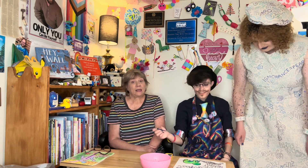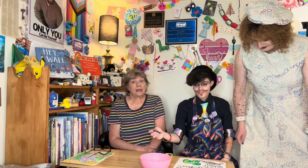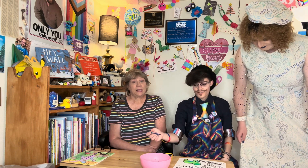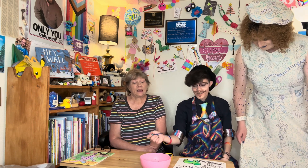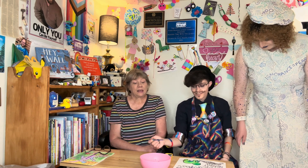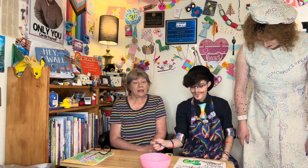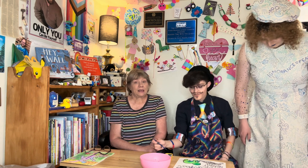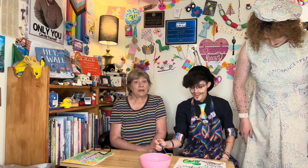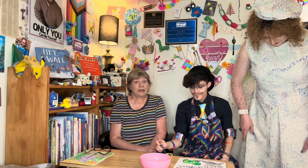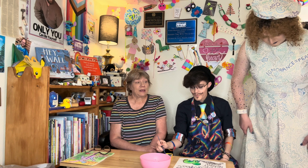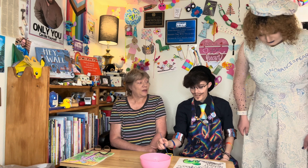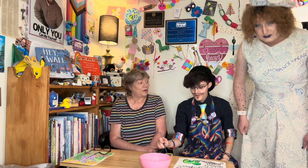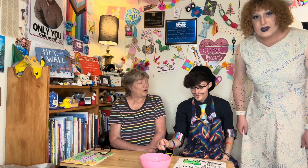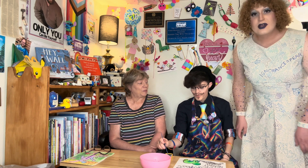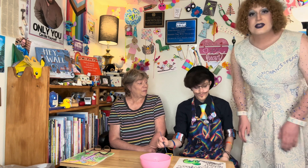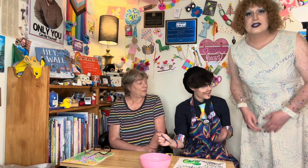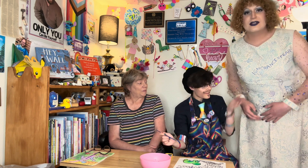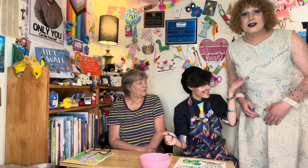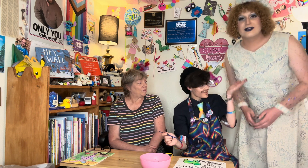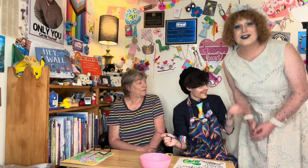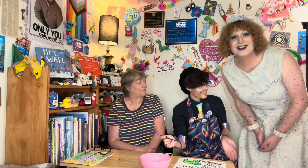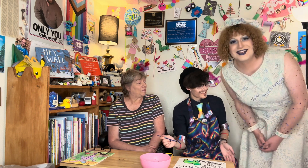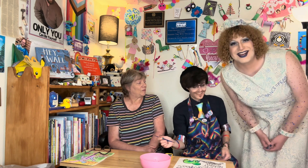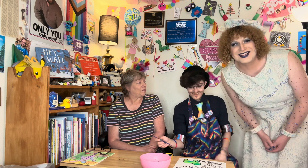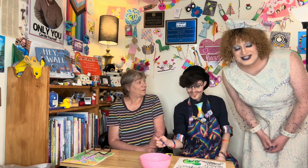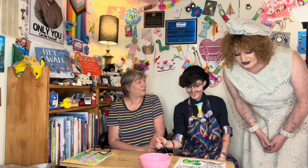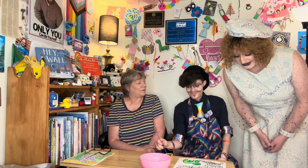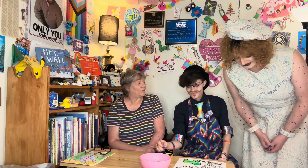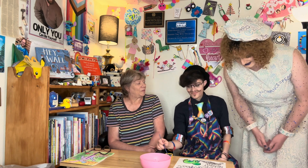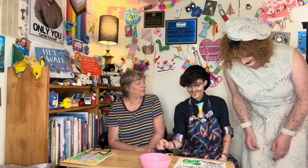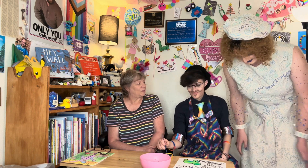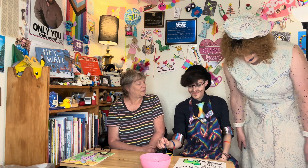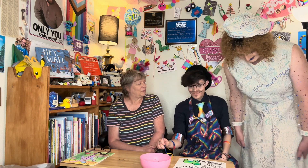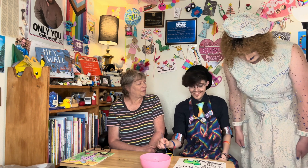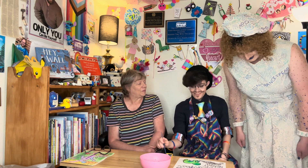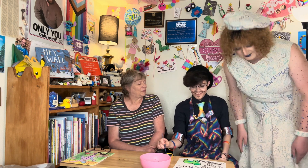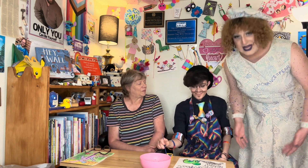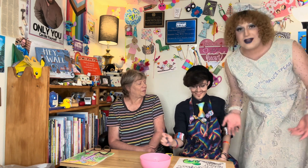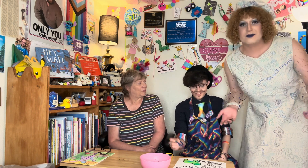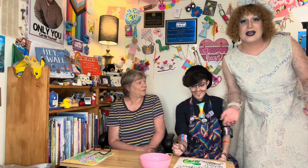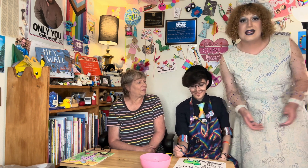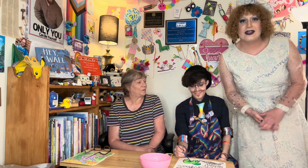got distracted talking about my art. But look at this art! CALI: Yeah! This dress is inspired by Keith